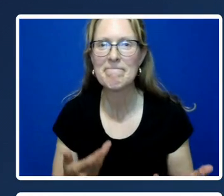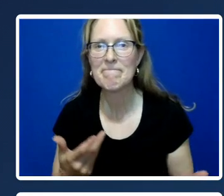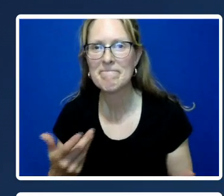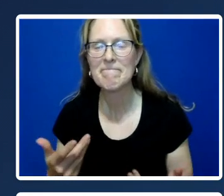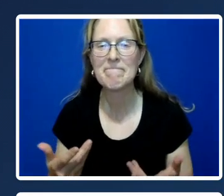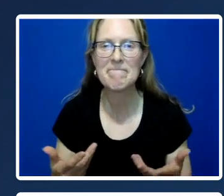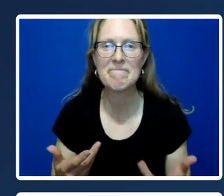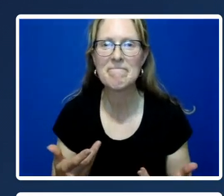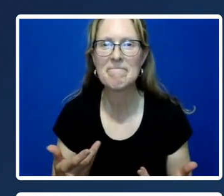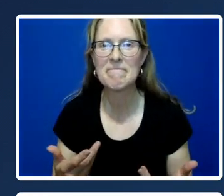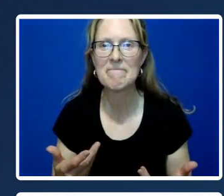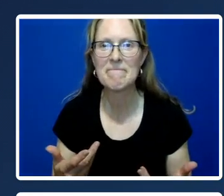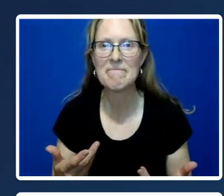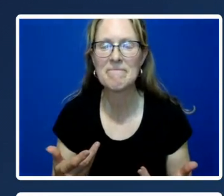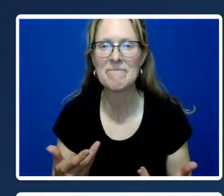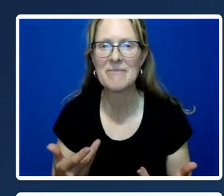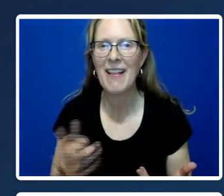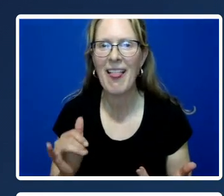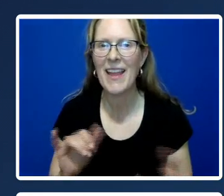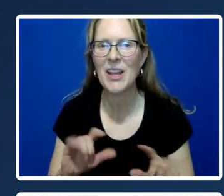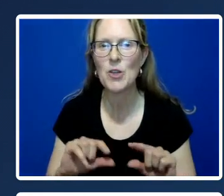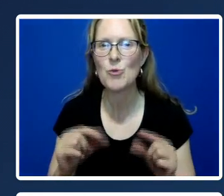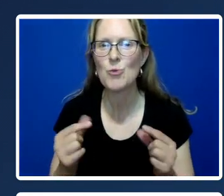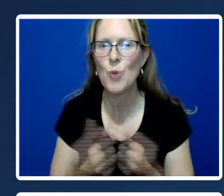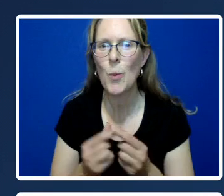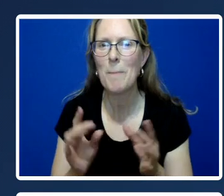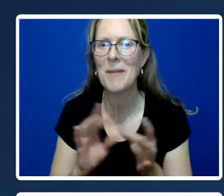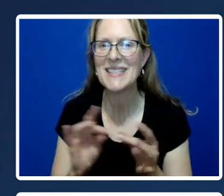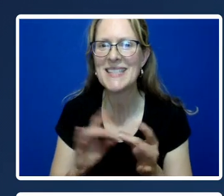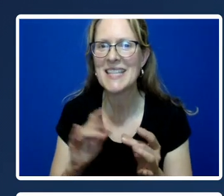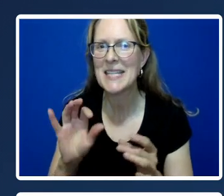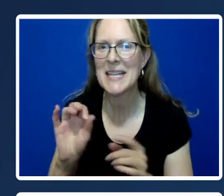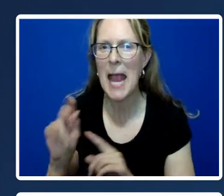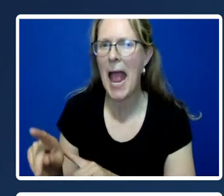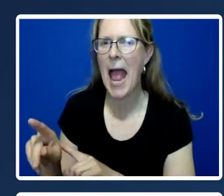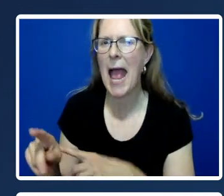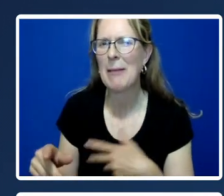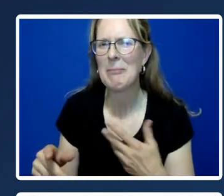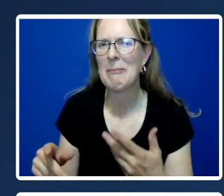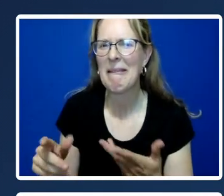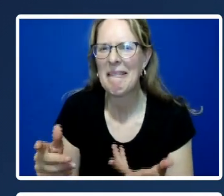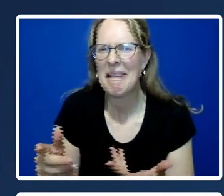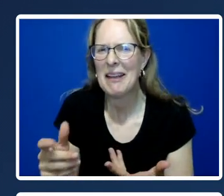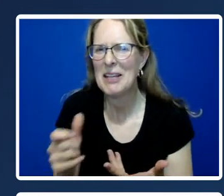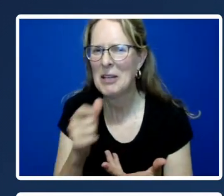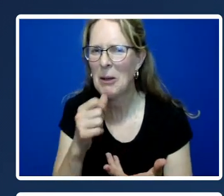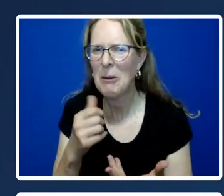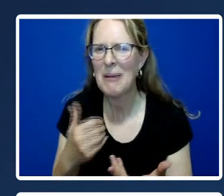like group messaging apps to necessarily use to truly meet our students where they are. And so,